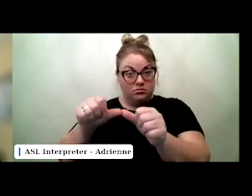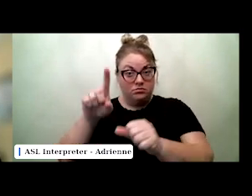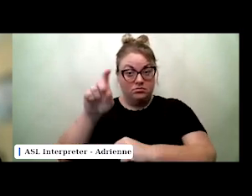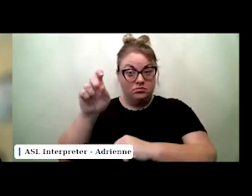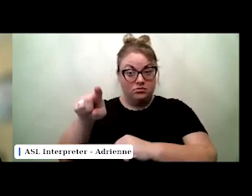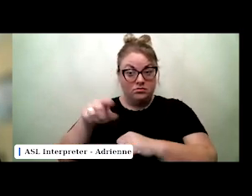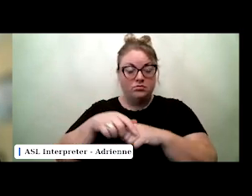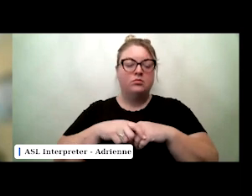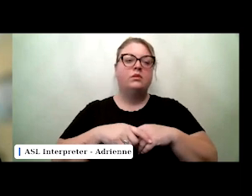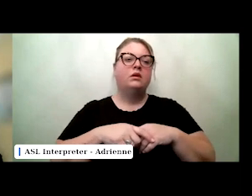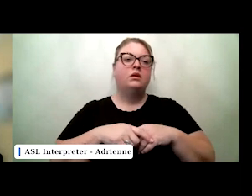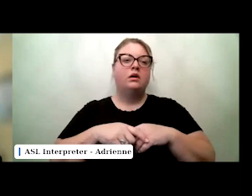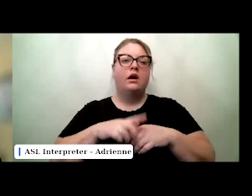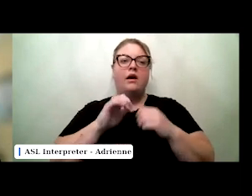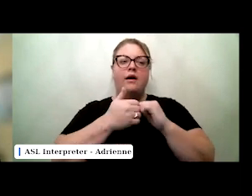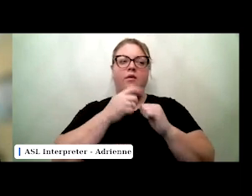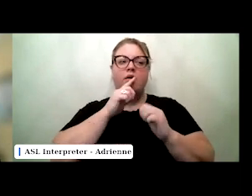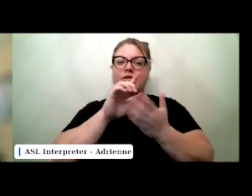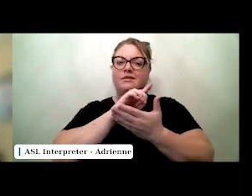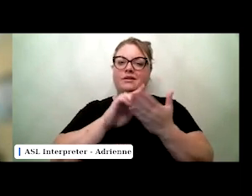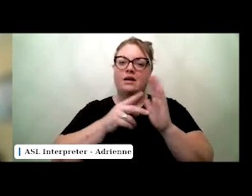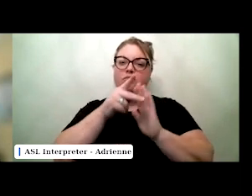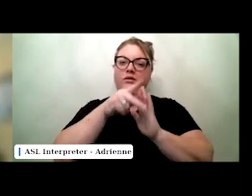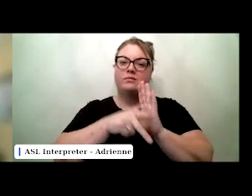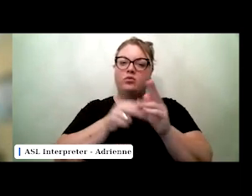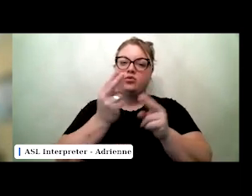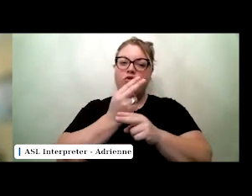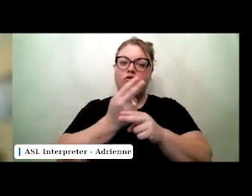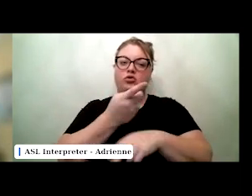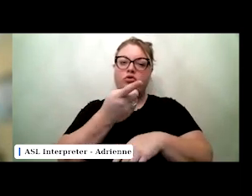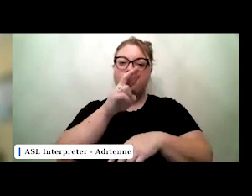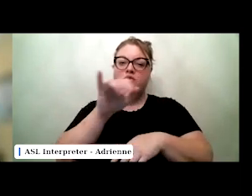How are, what are, what are the design principles that are being used in the Gray market?